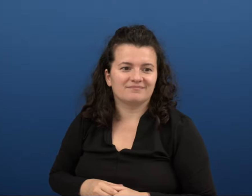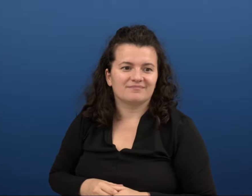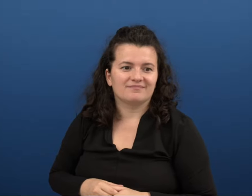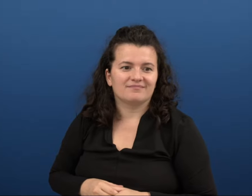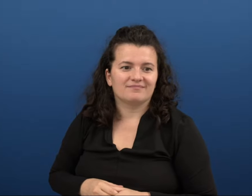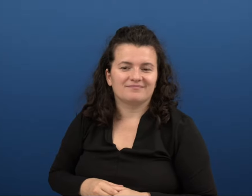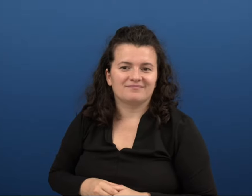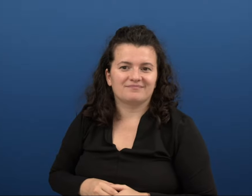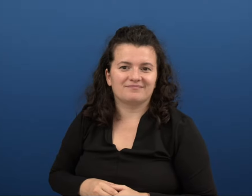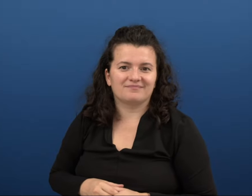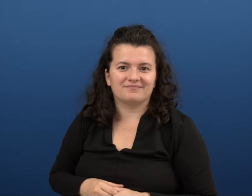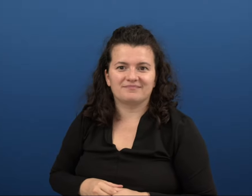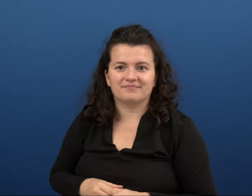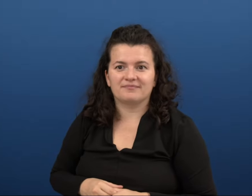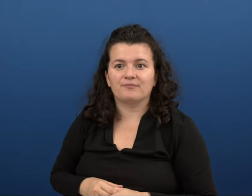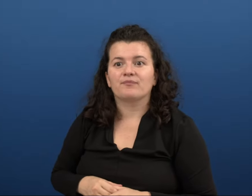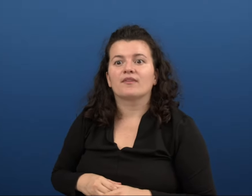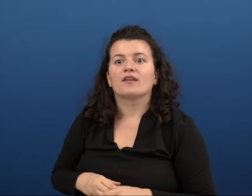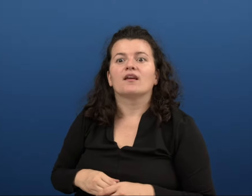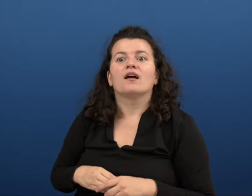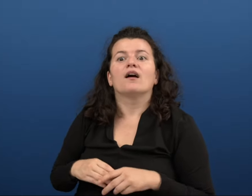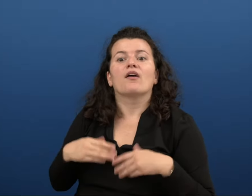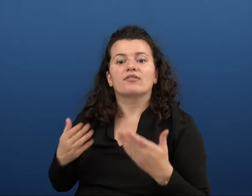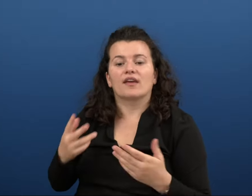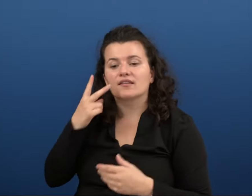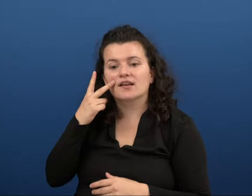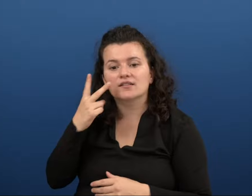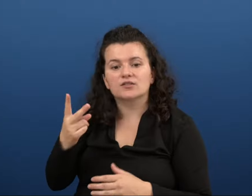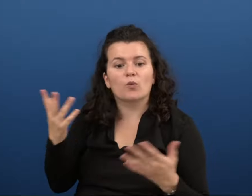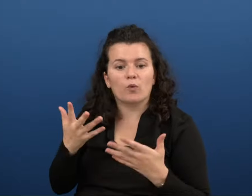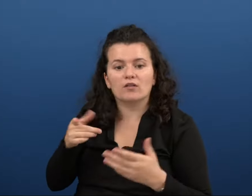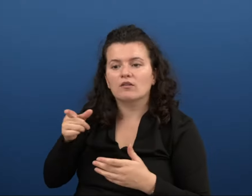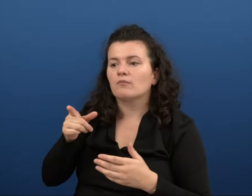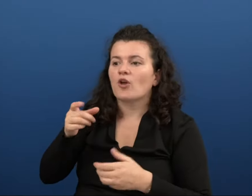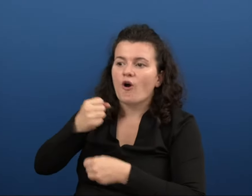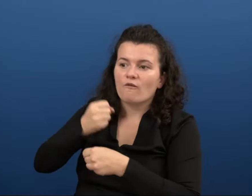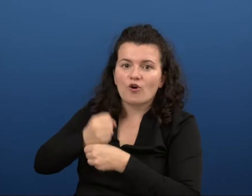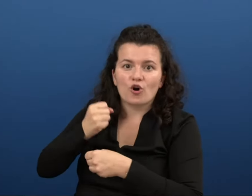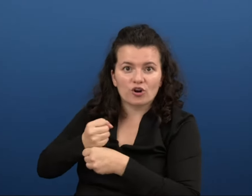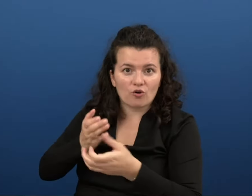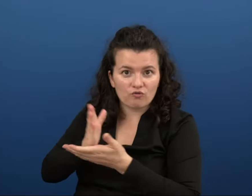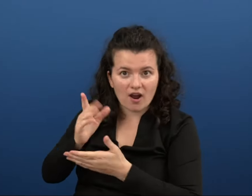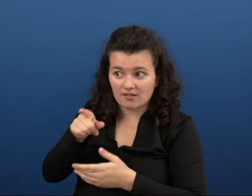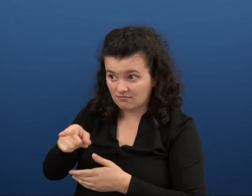of ensuring that the rights of workers disability actually taken care of.